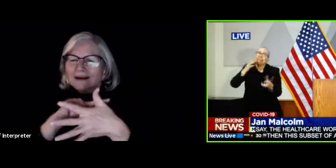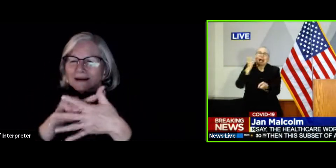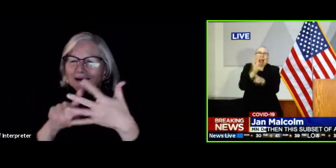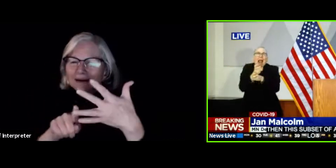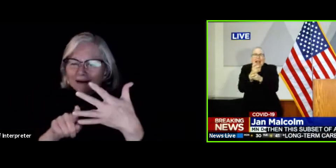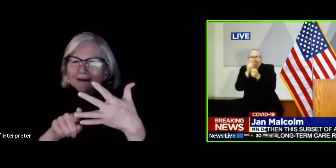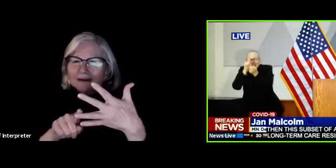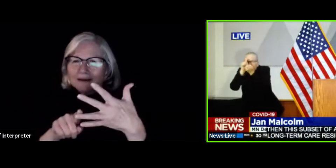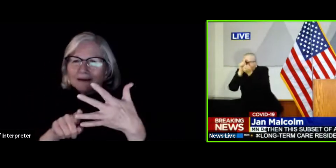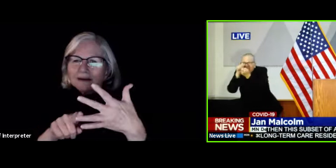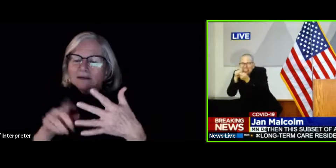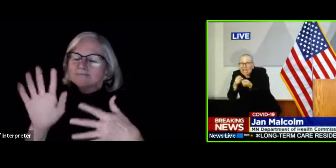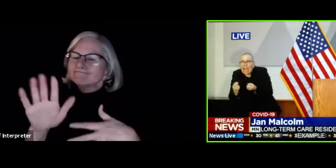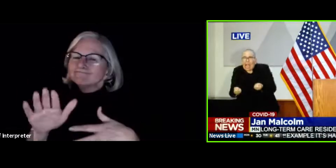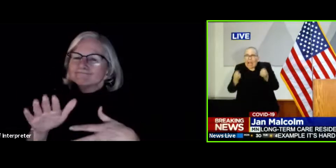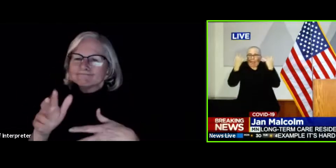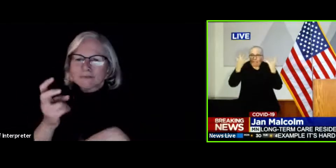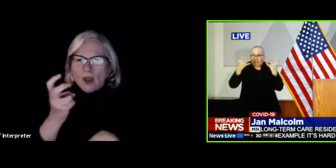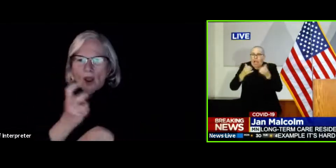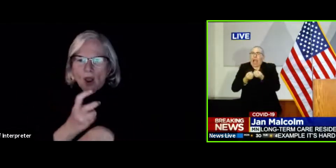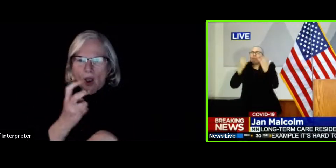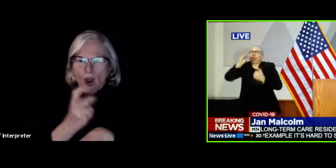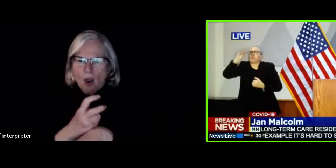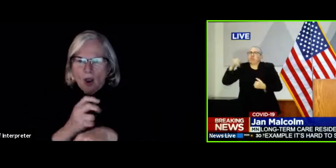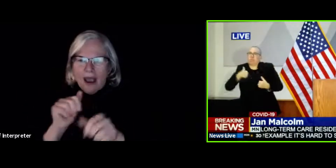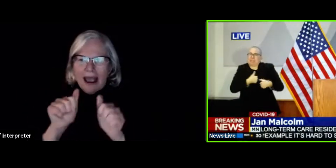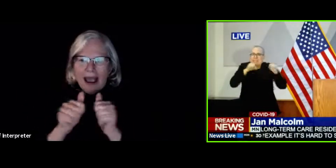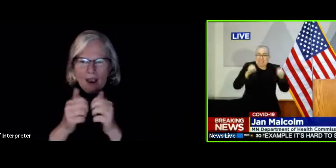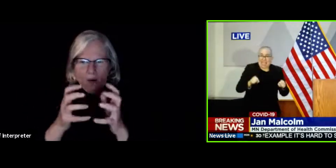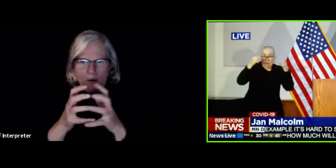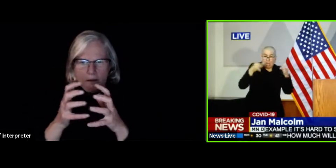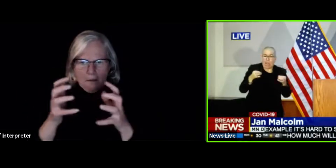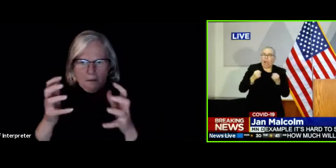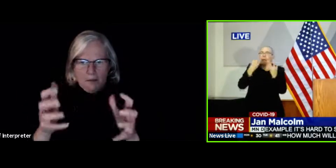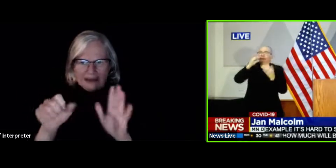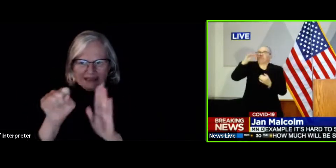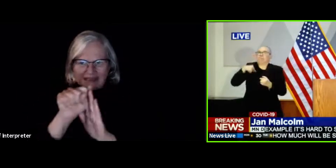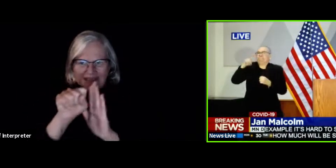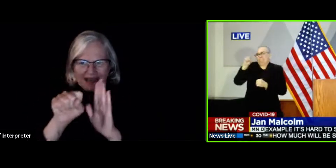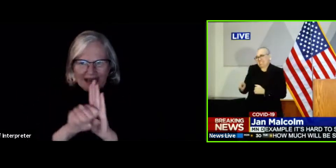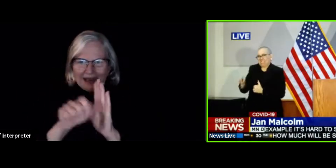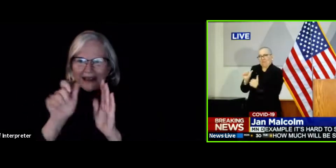TORT STATE TO DO BUT THERE WILL BE SOME CUSTOMIZATION FOR THAT BUT WE'RE HOPING FOR PRETTY SPECIFIC GUIDELINES TO BE